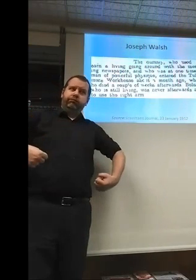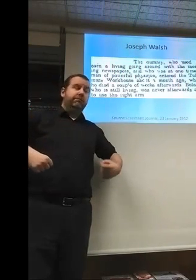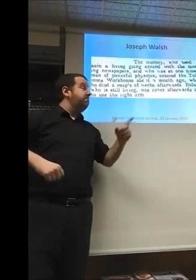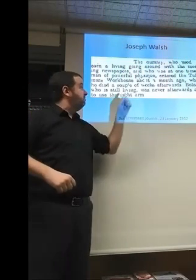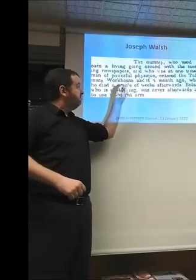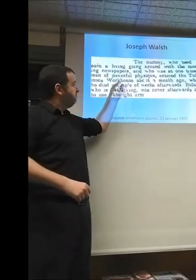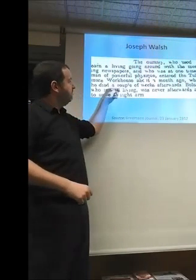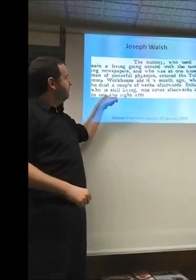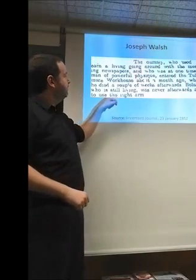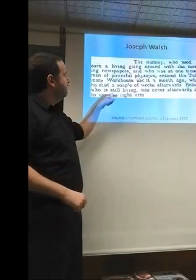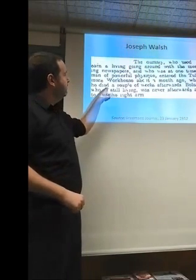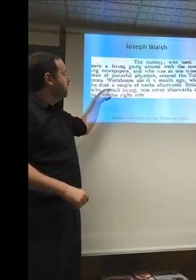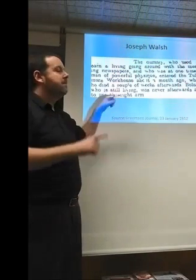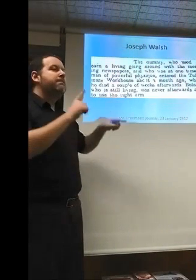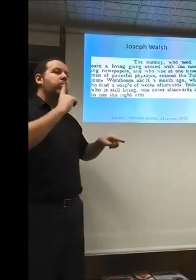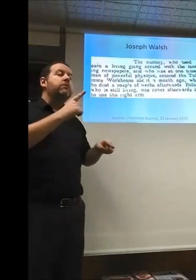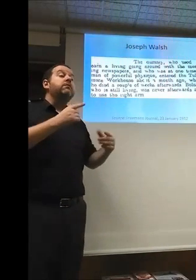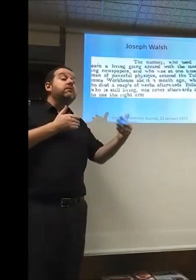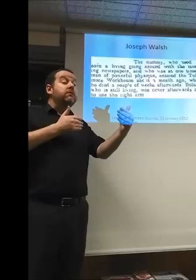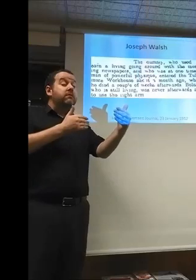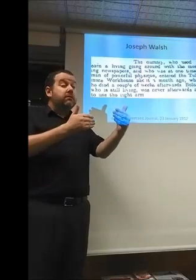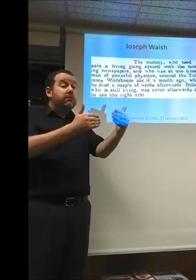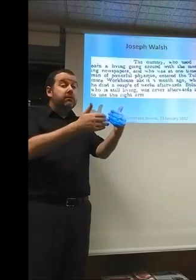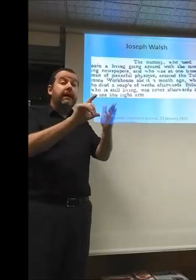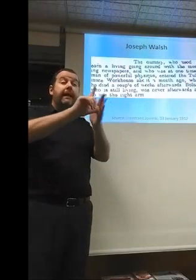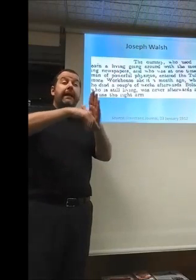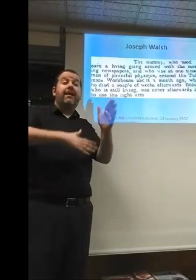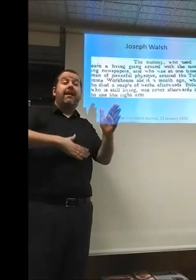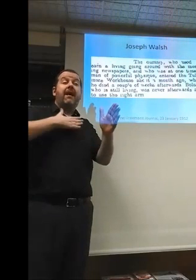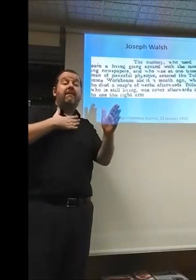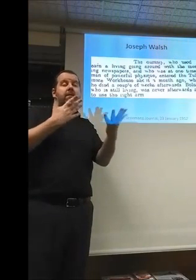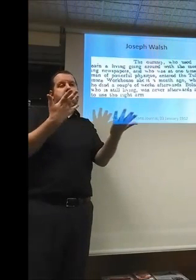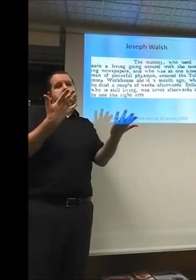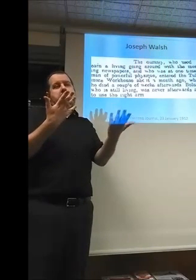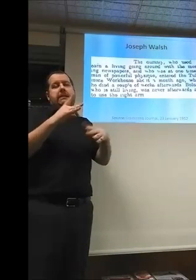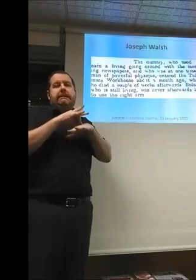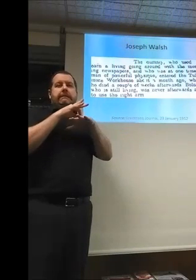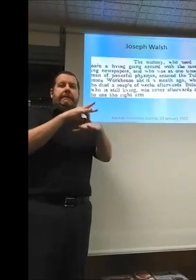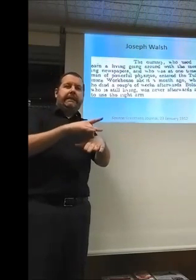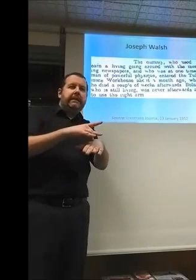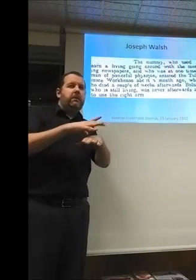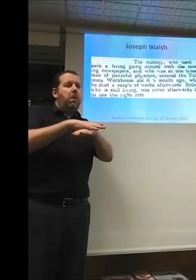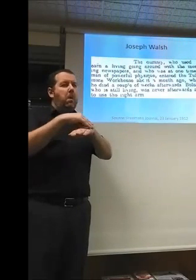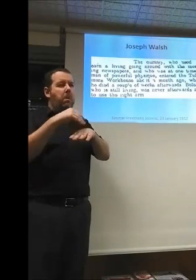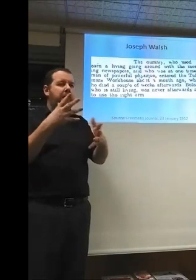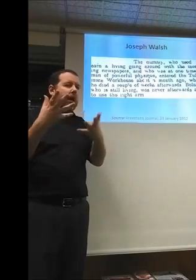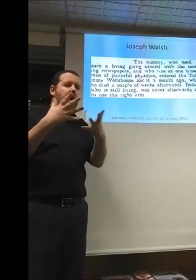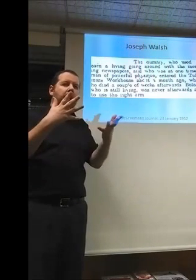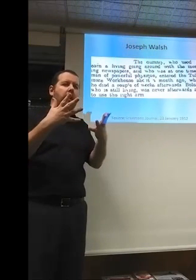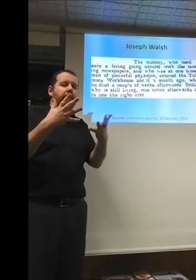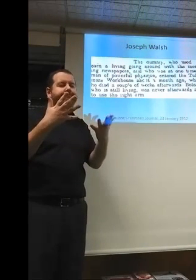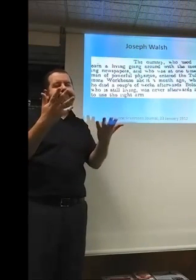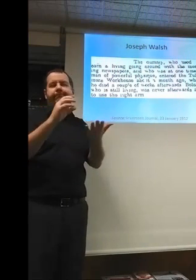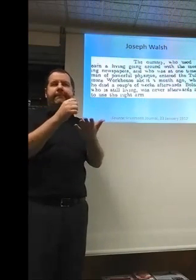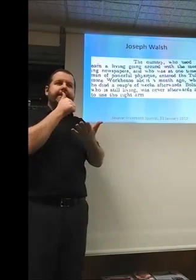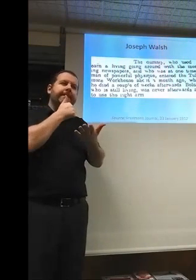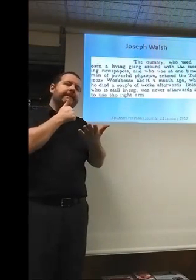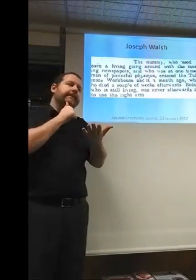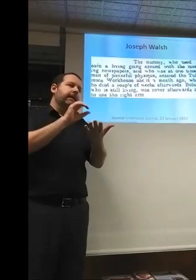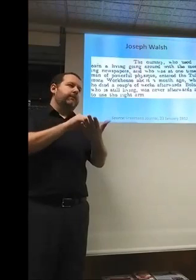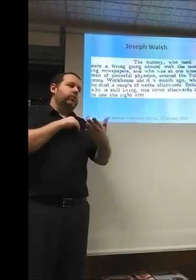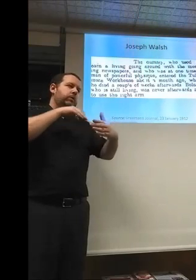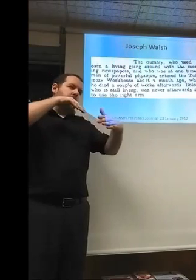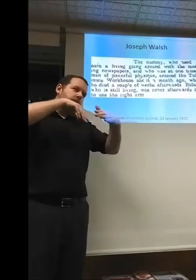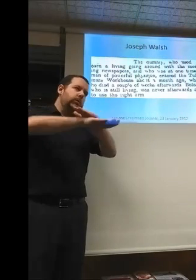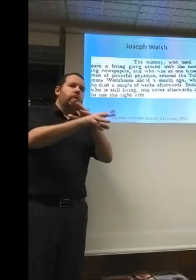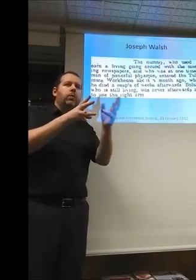come back but he was eventually caught before he actually left so the judge said oh ok,